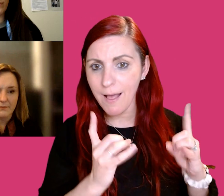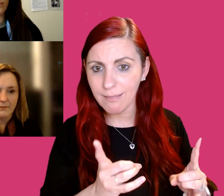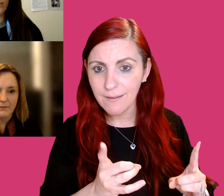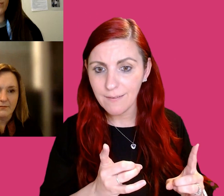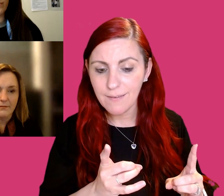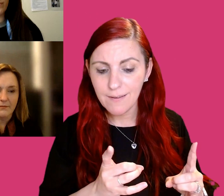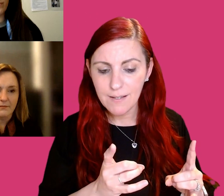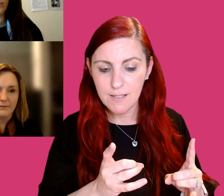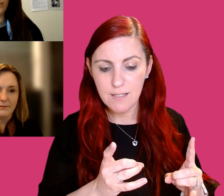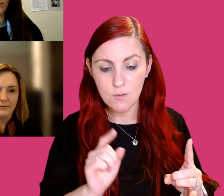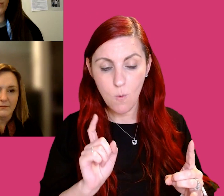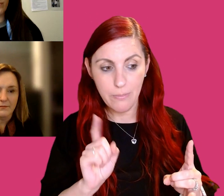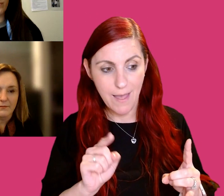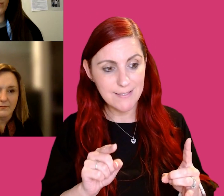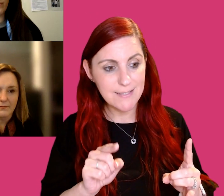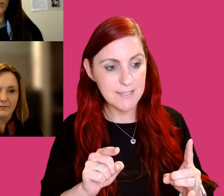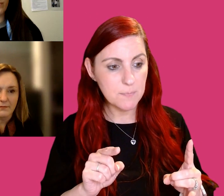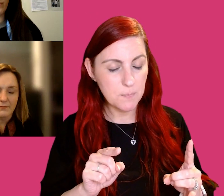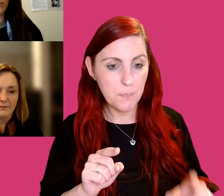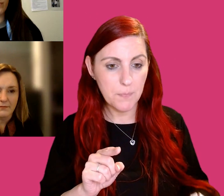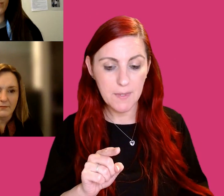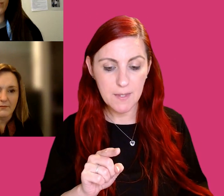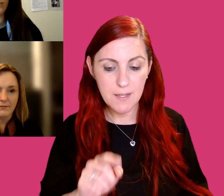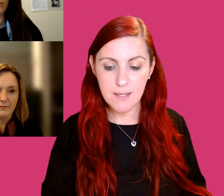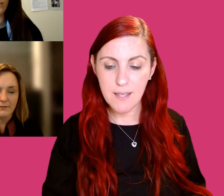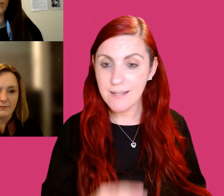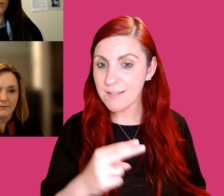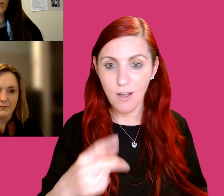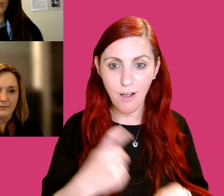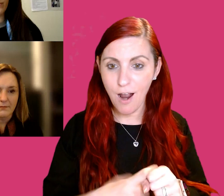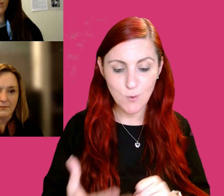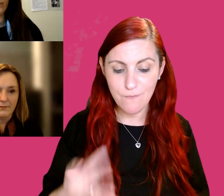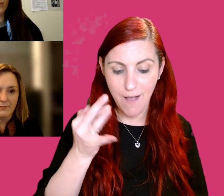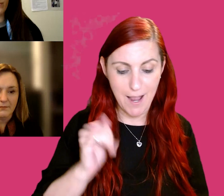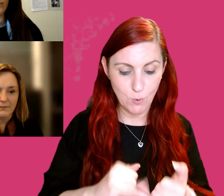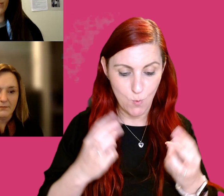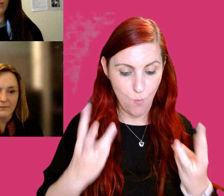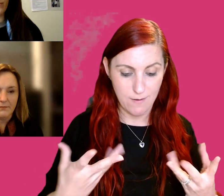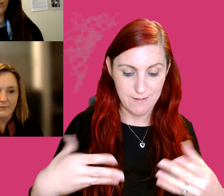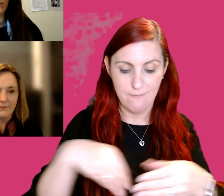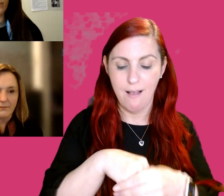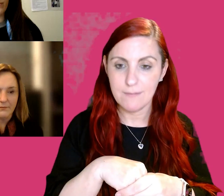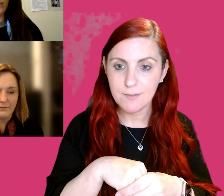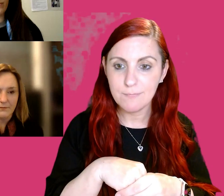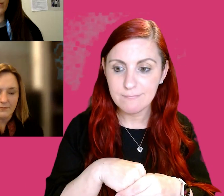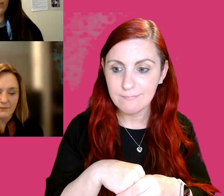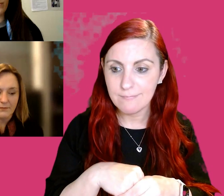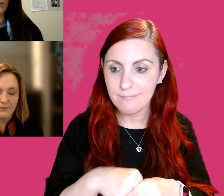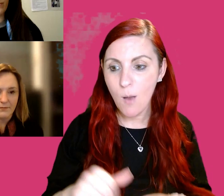and and so it's not hard to find them you know they are we we we don't have a I would like to